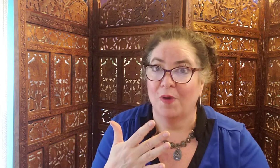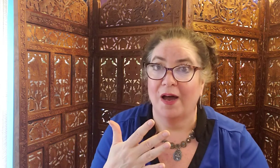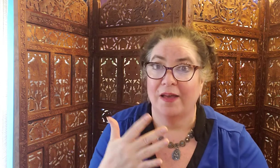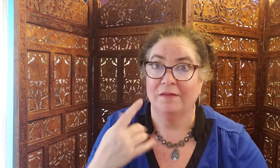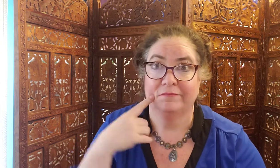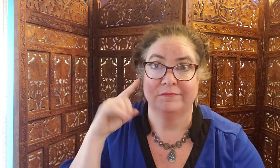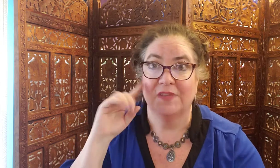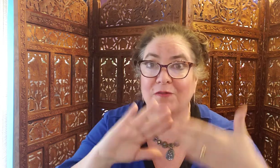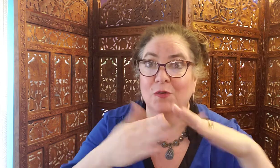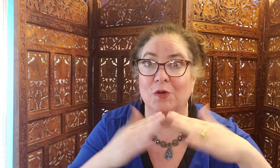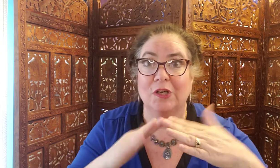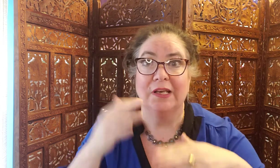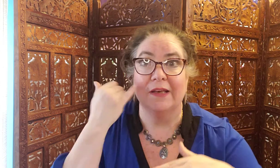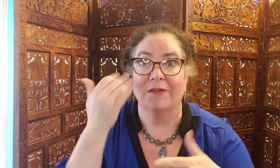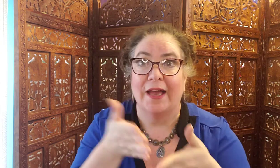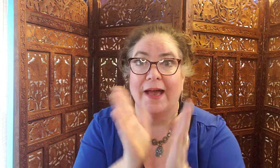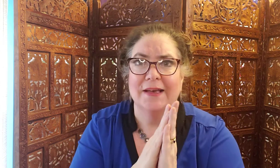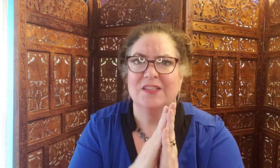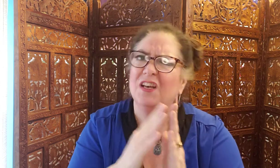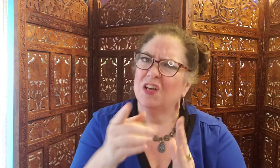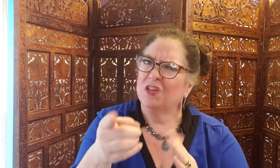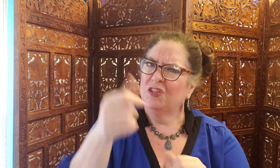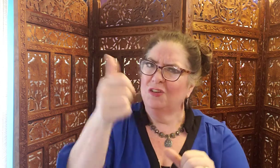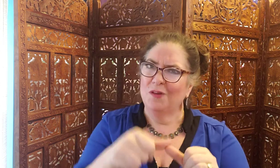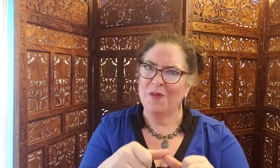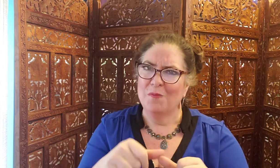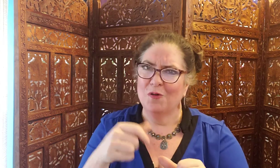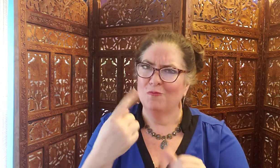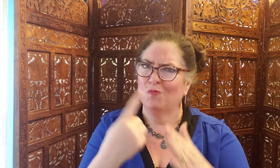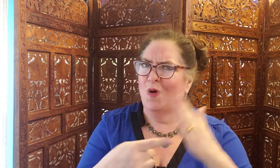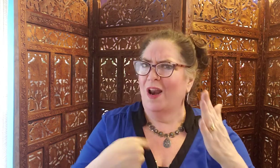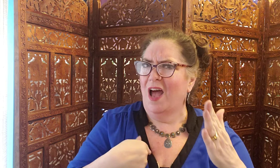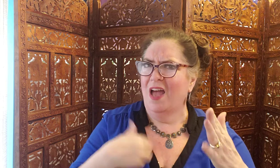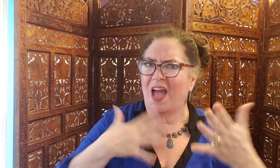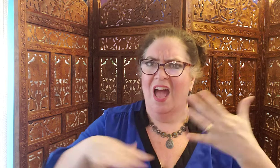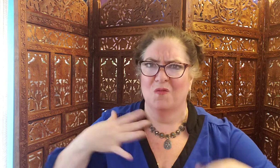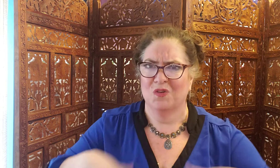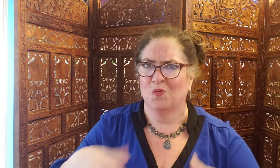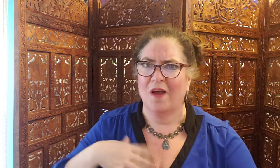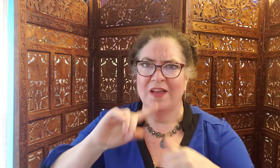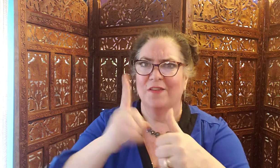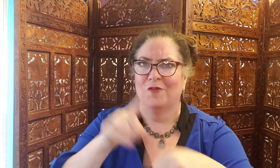my deaf community relations, if I asked, "do you remember what I was wearing the first